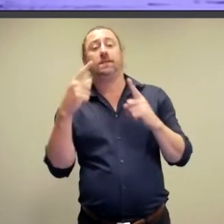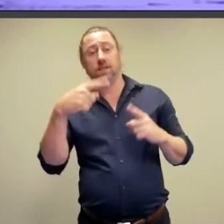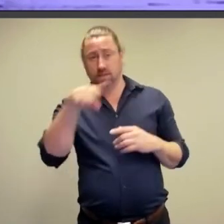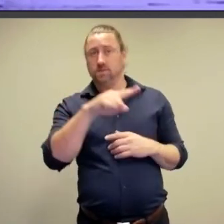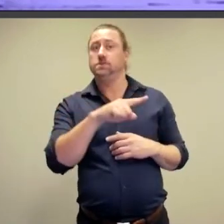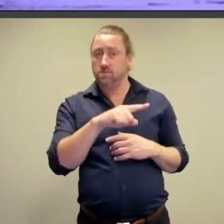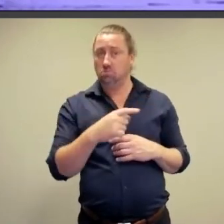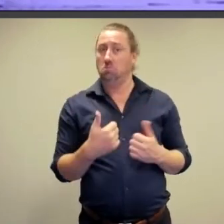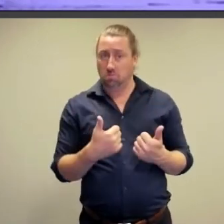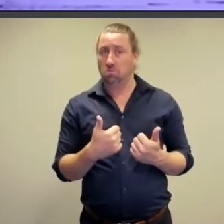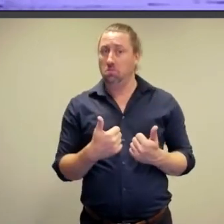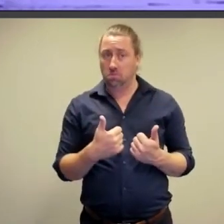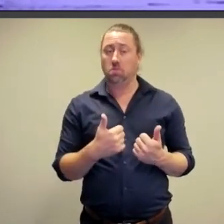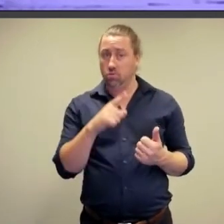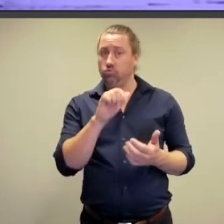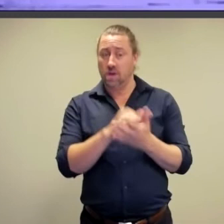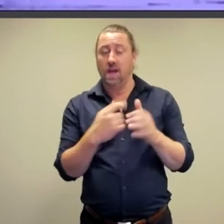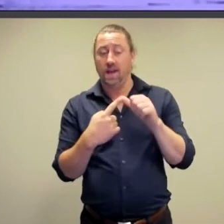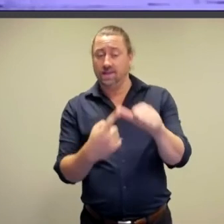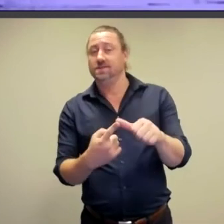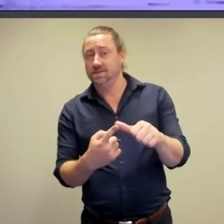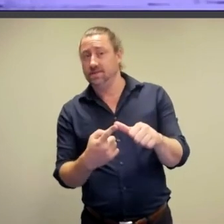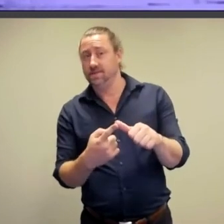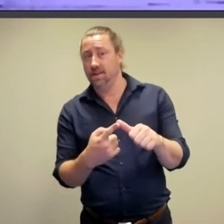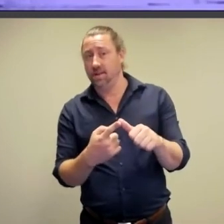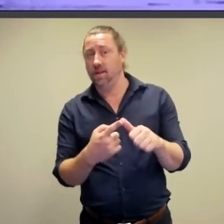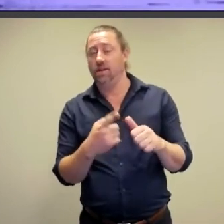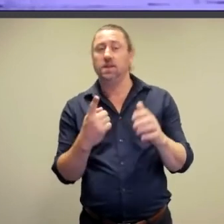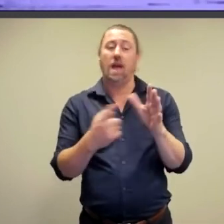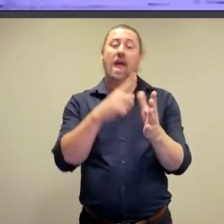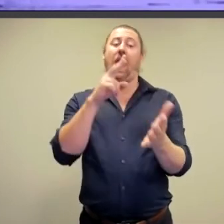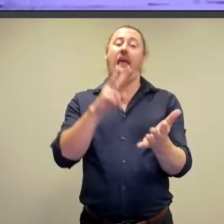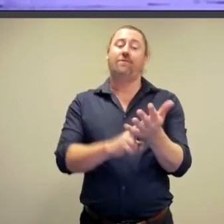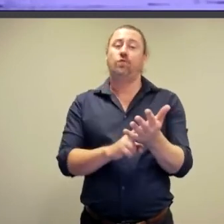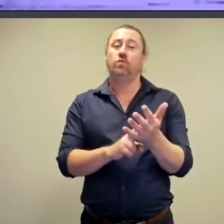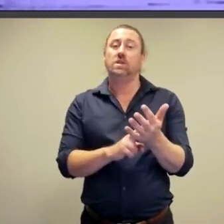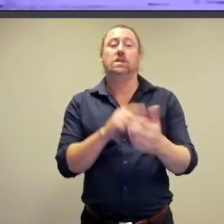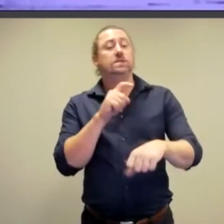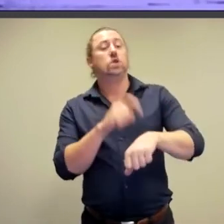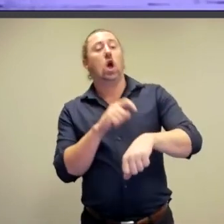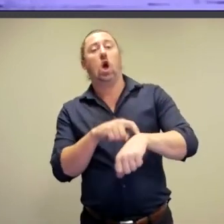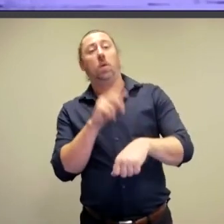very well. The correct answer is that the average amount of time we spend with an